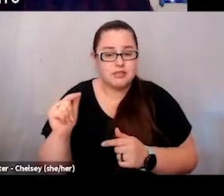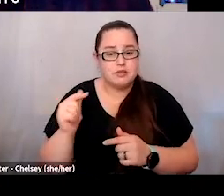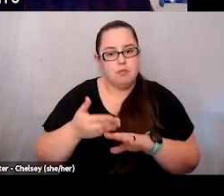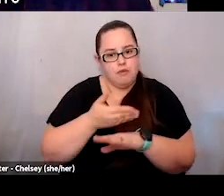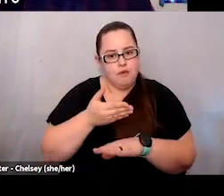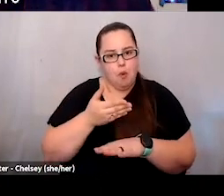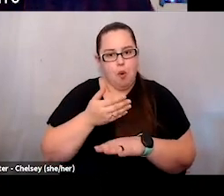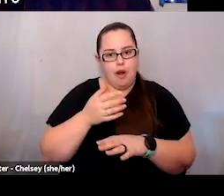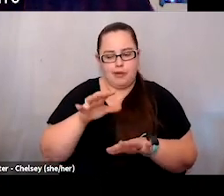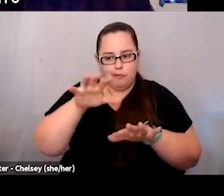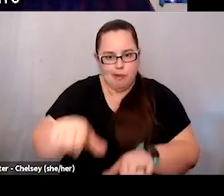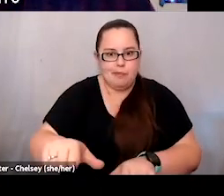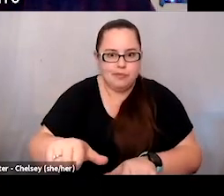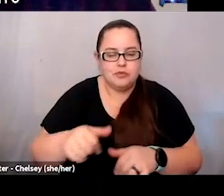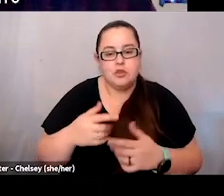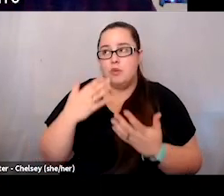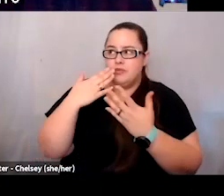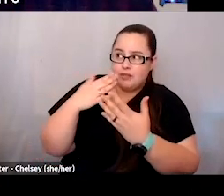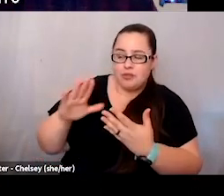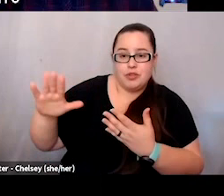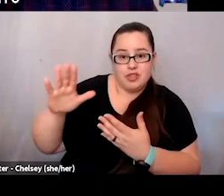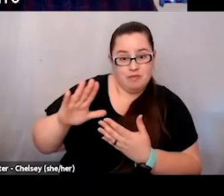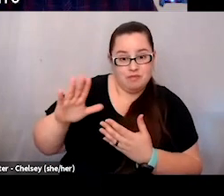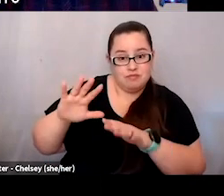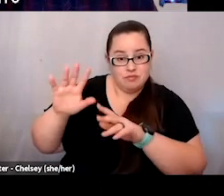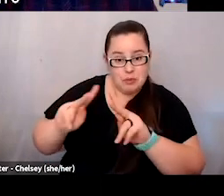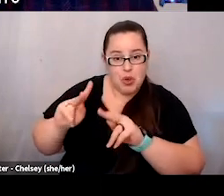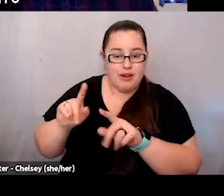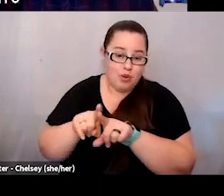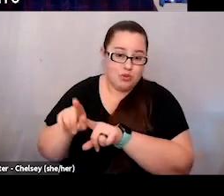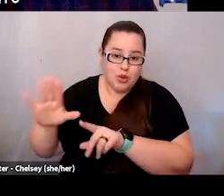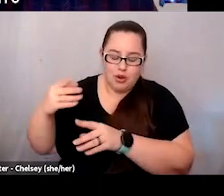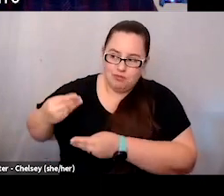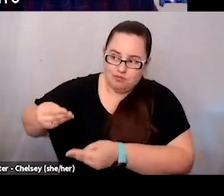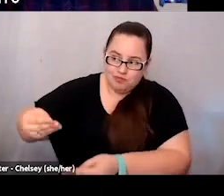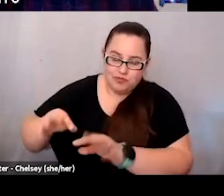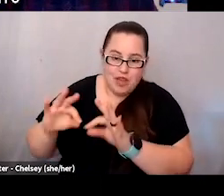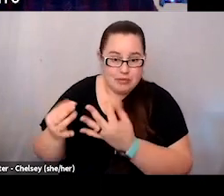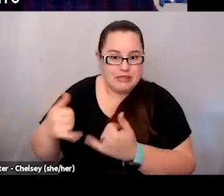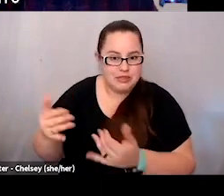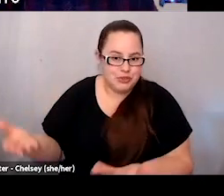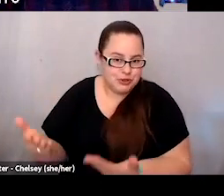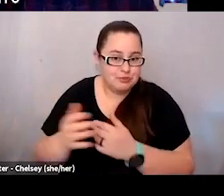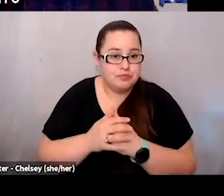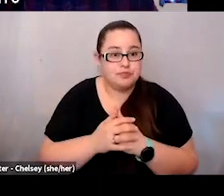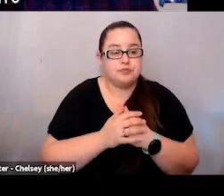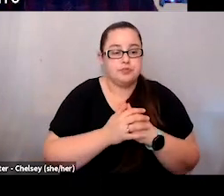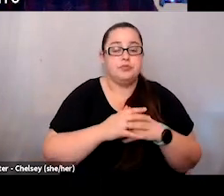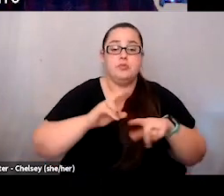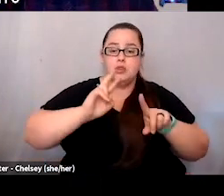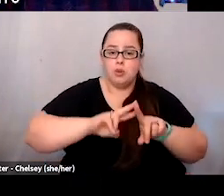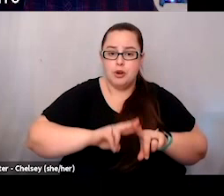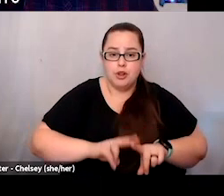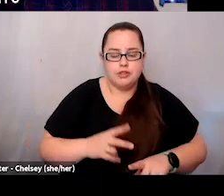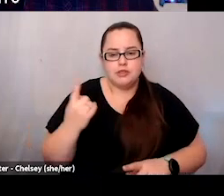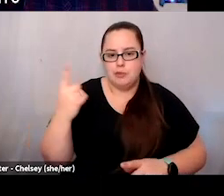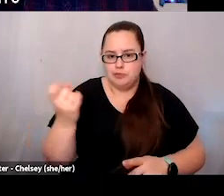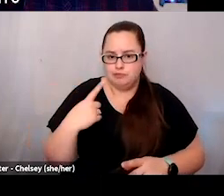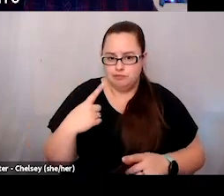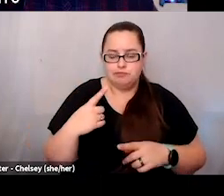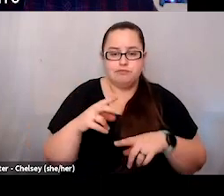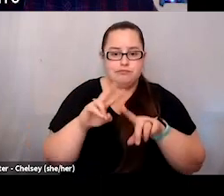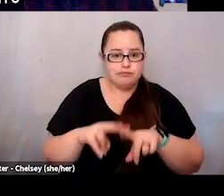are still here today. Terminology, I did get a question about terminology. And I wanted to